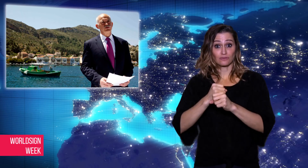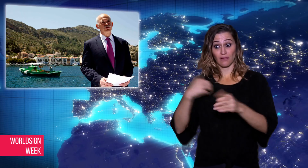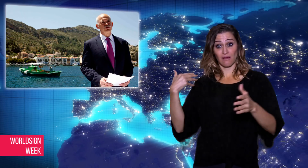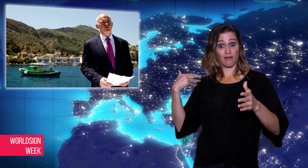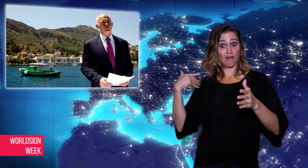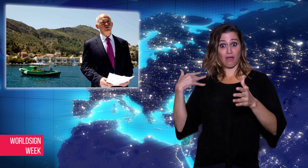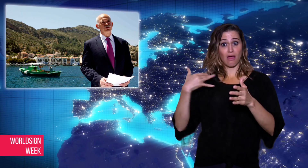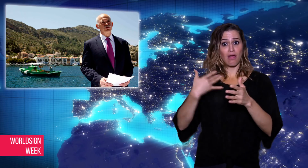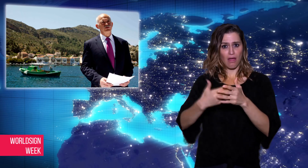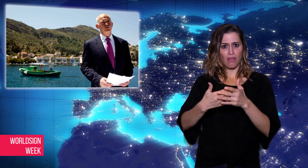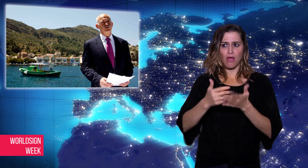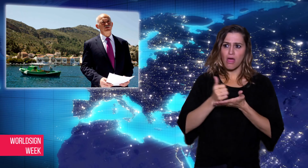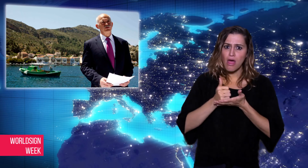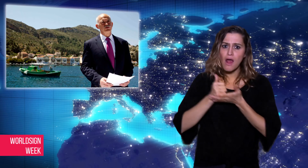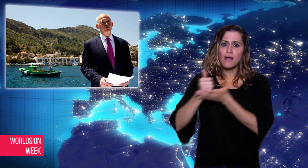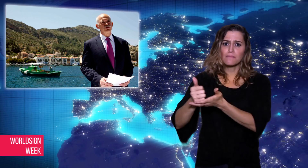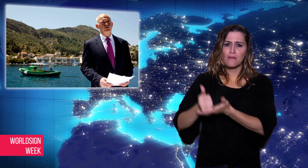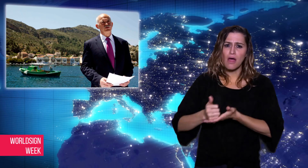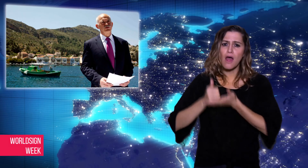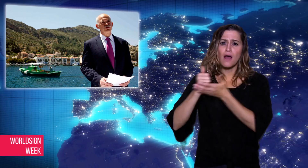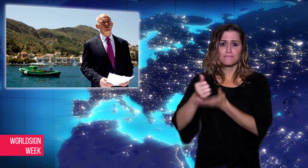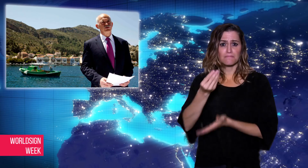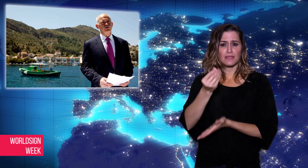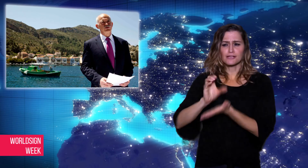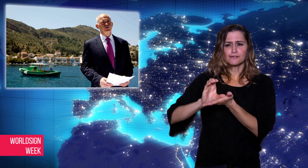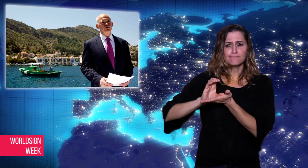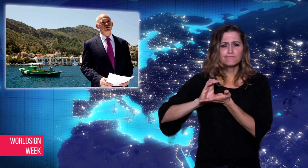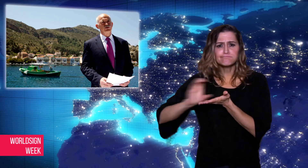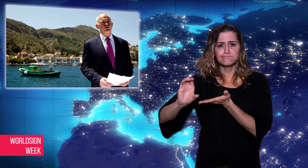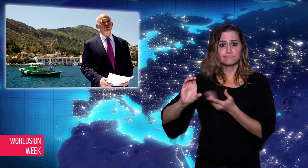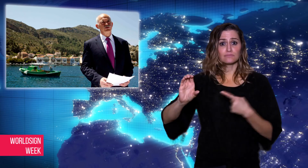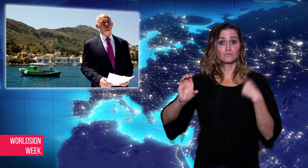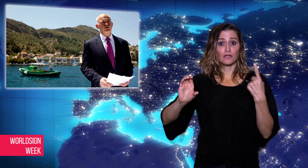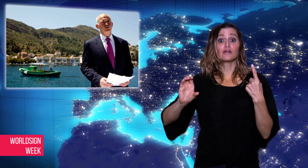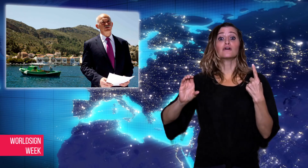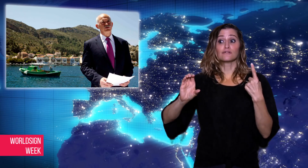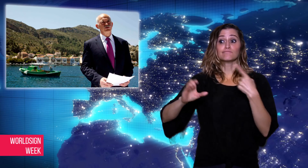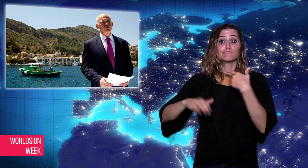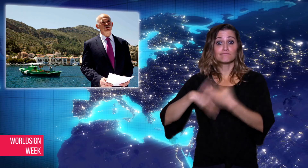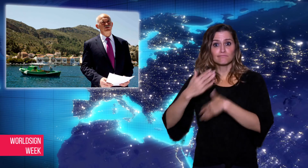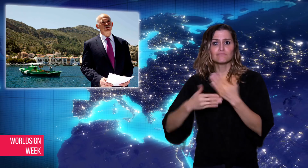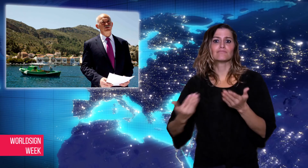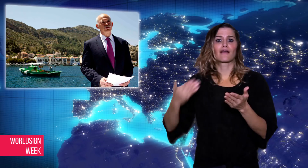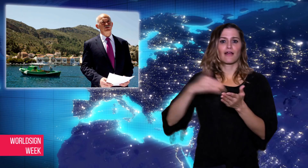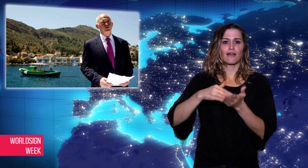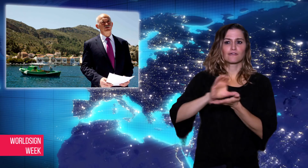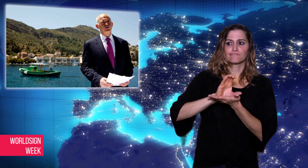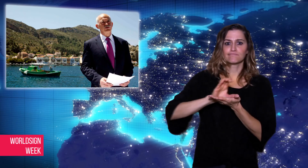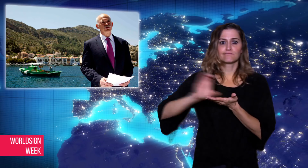depression in Greece, the country’s